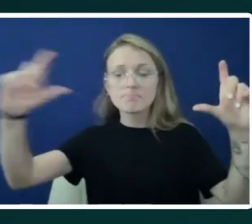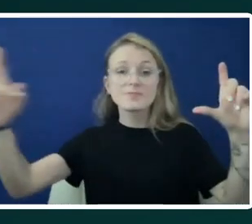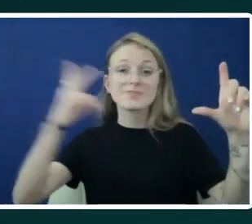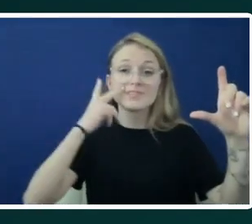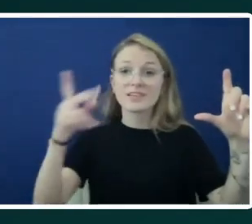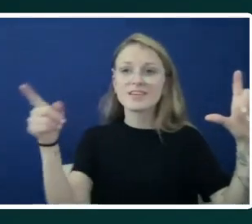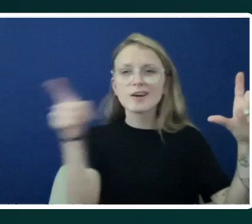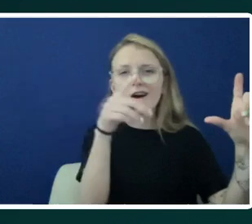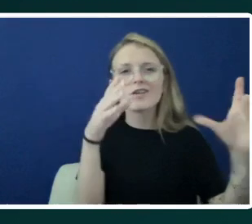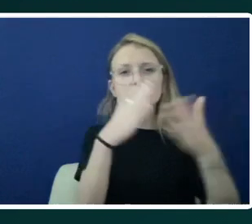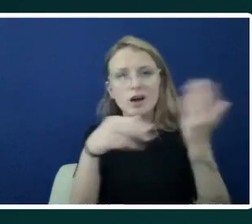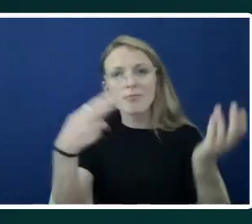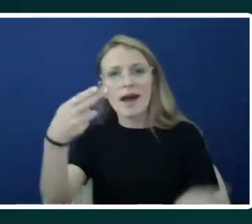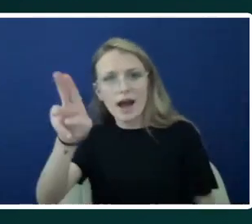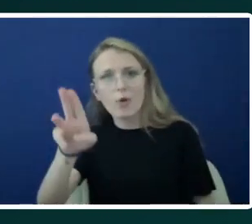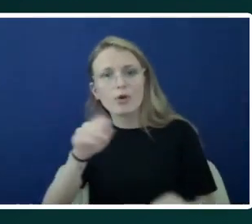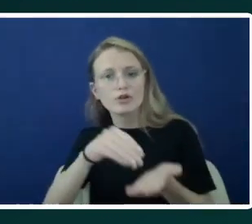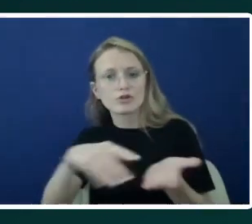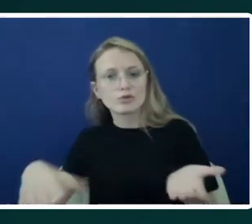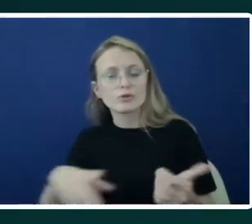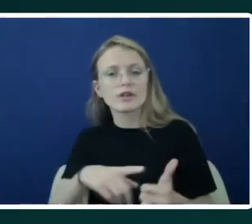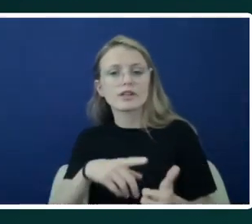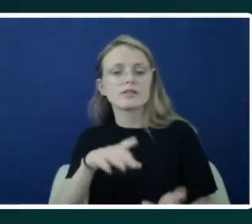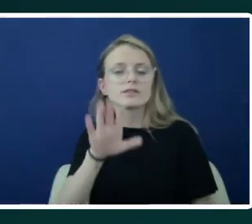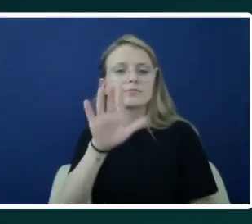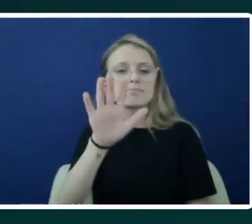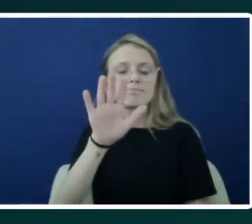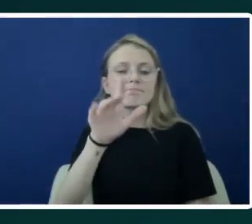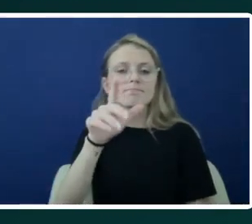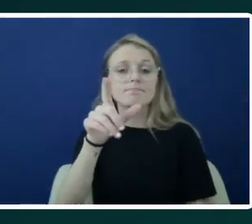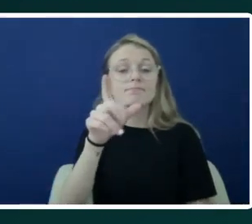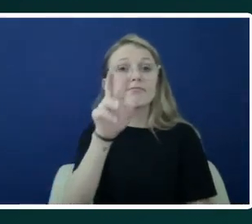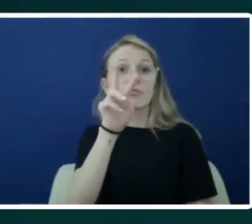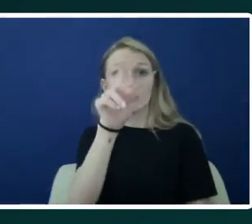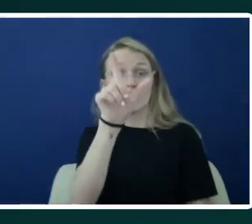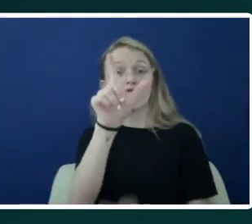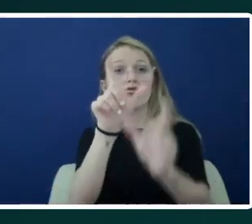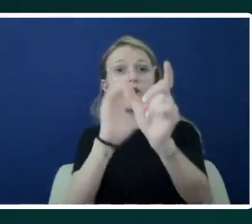like to his immediate -- to -- on -- to our right -- to the right of him,